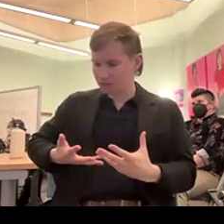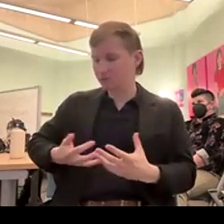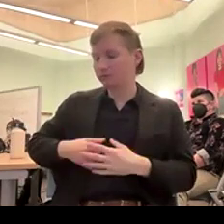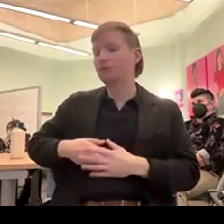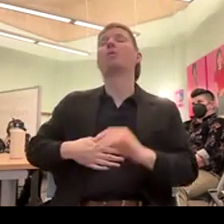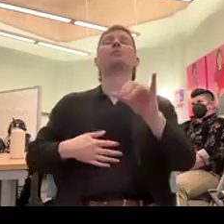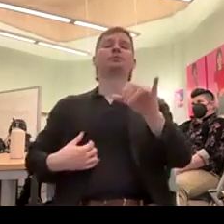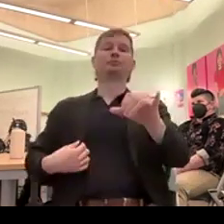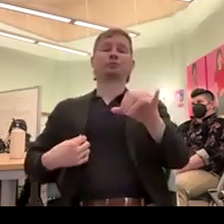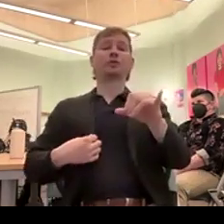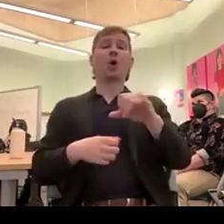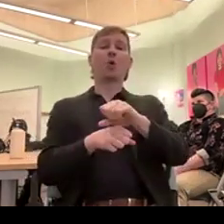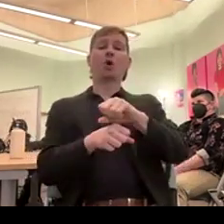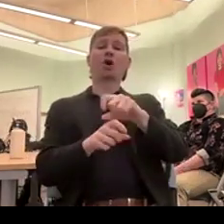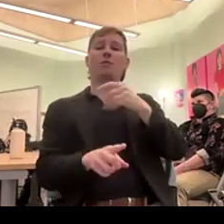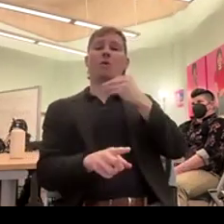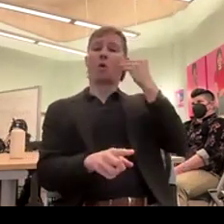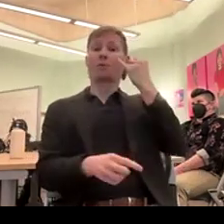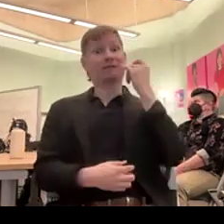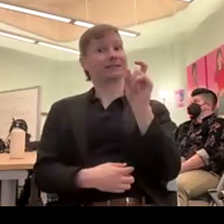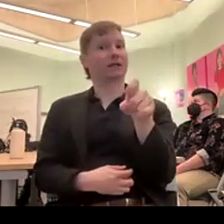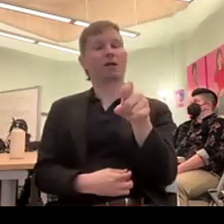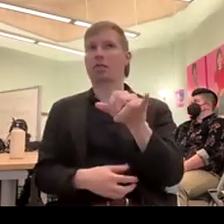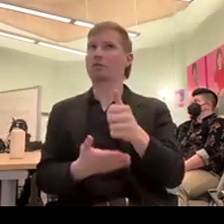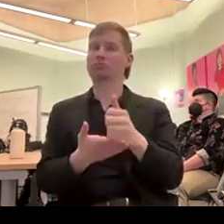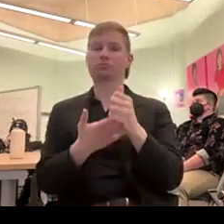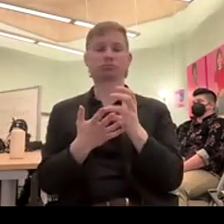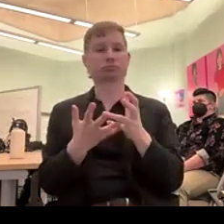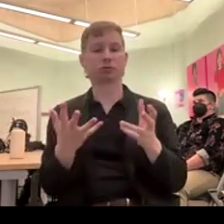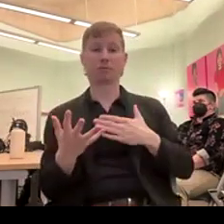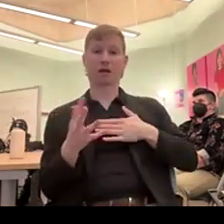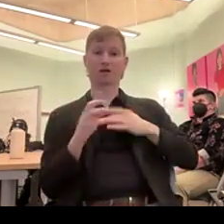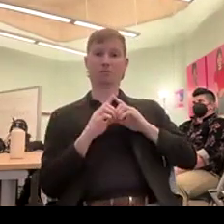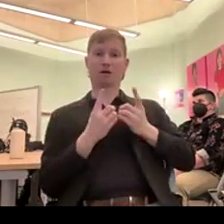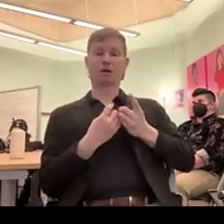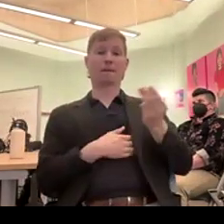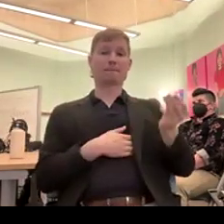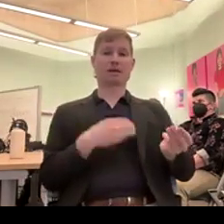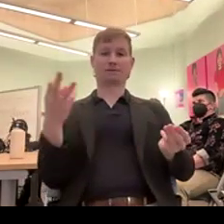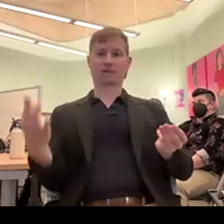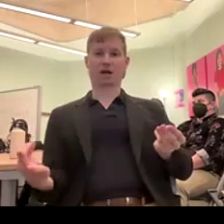so I'll check that I have it. I also have work from home as needed, which is really helpful.